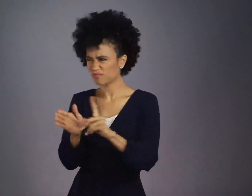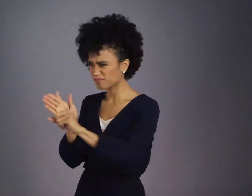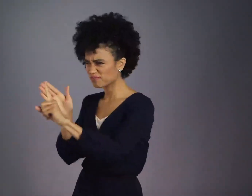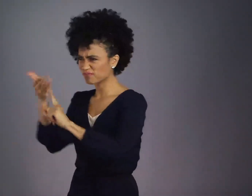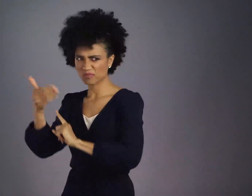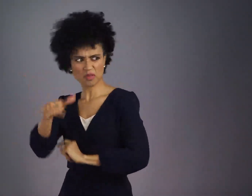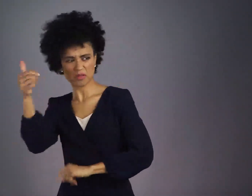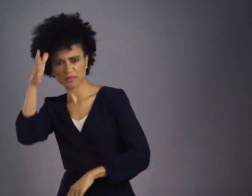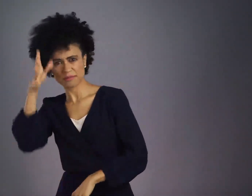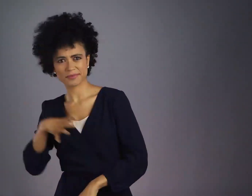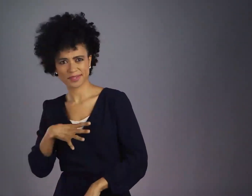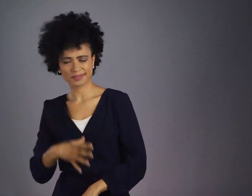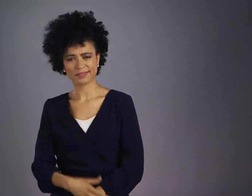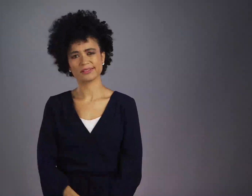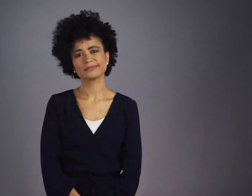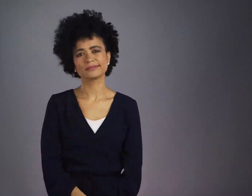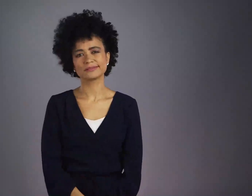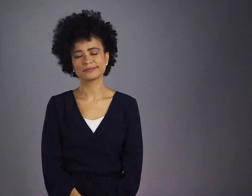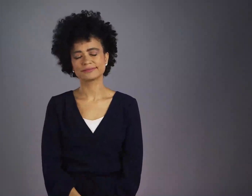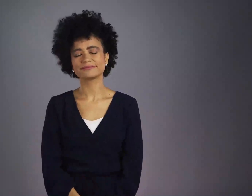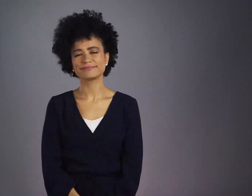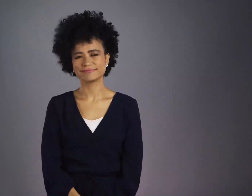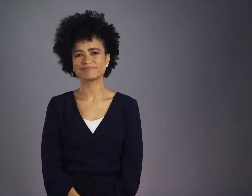We have had retaliatory love affairs with other men.